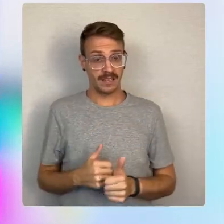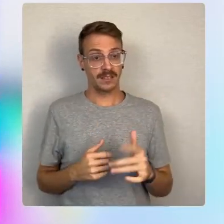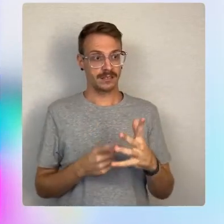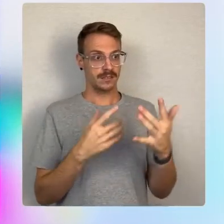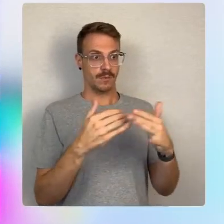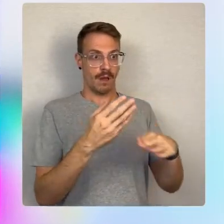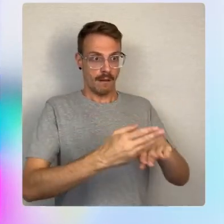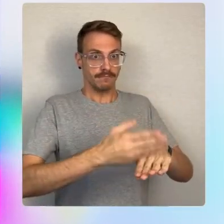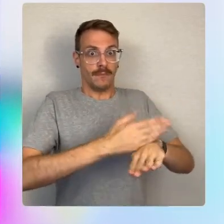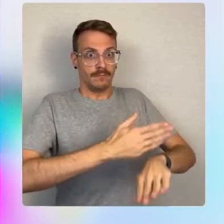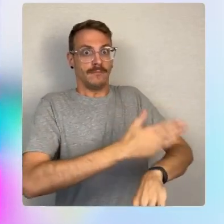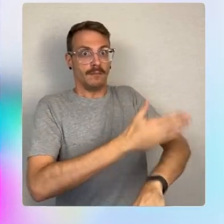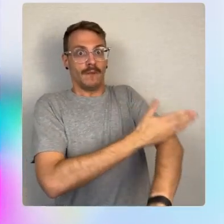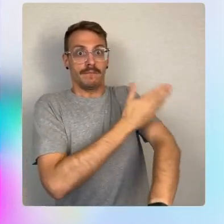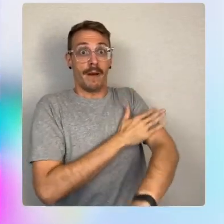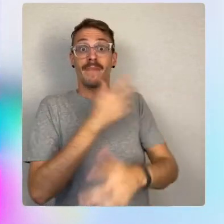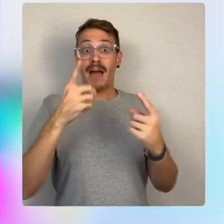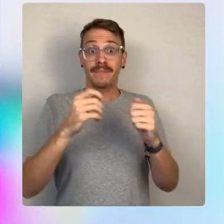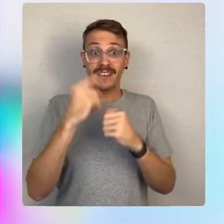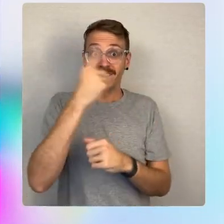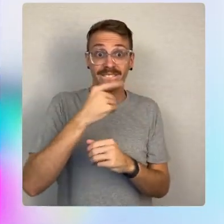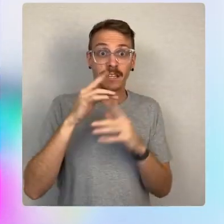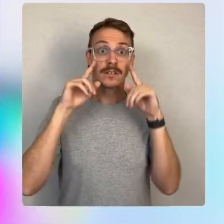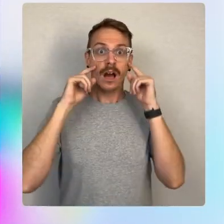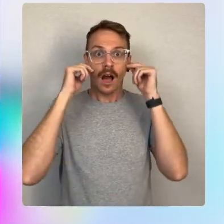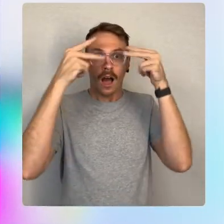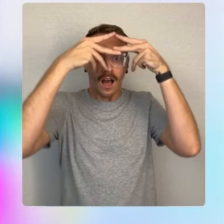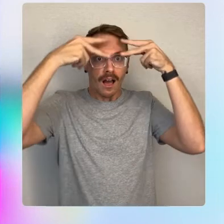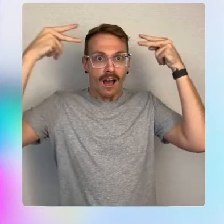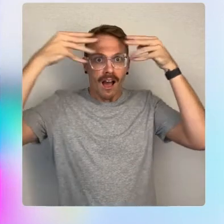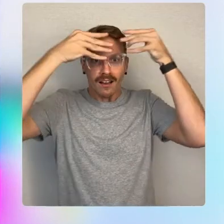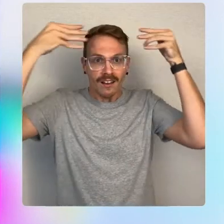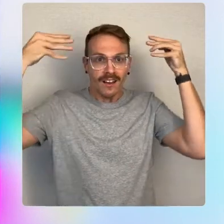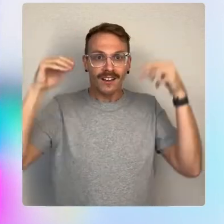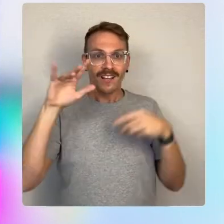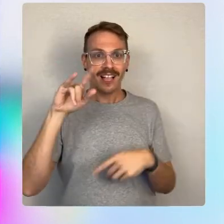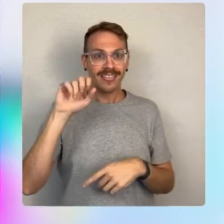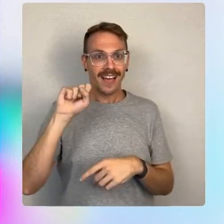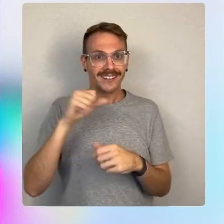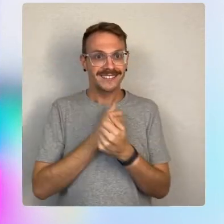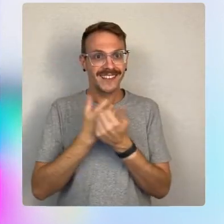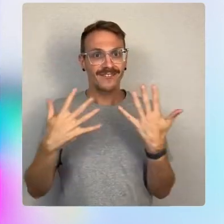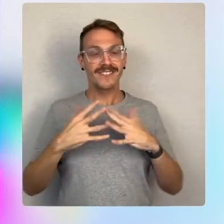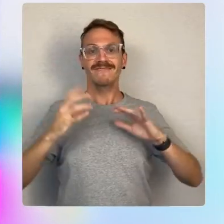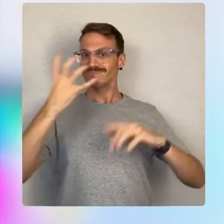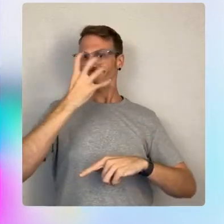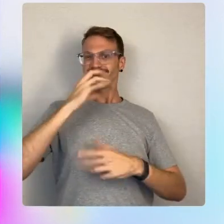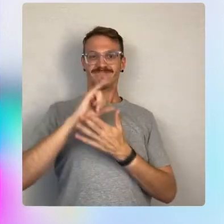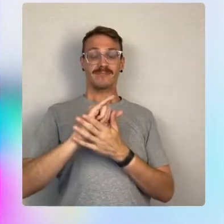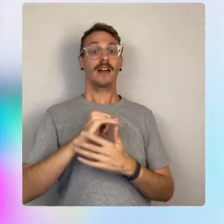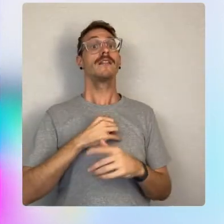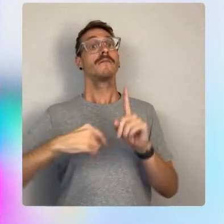and level of what's happening in the face, there's wrinkles now, there's a lot of stuff that's improved since launch. So there's also some really cool stuff in the pipeline